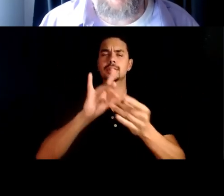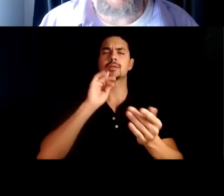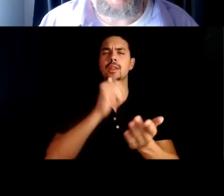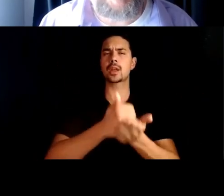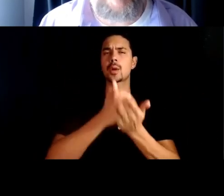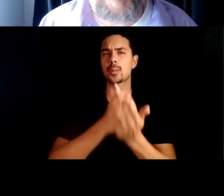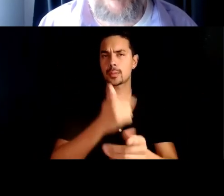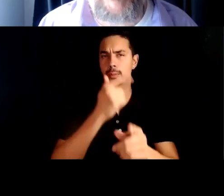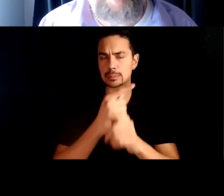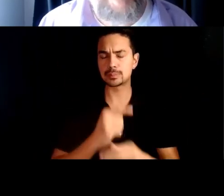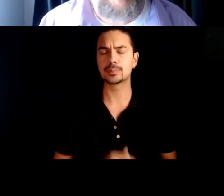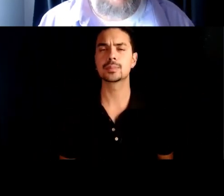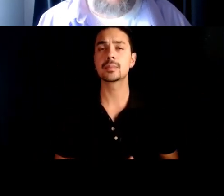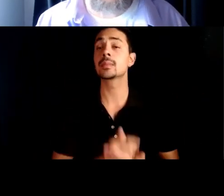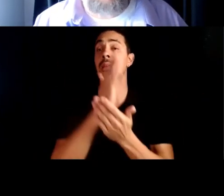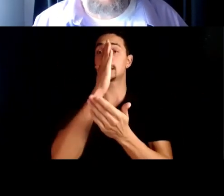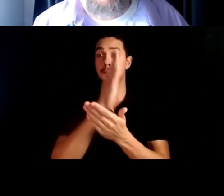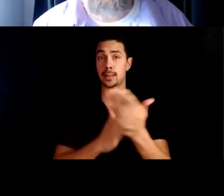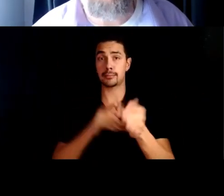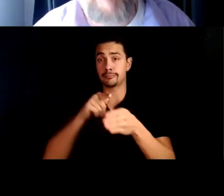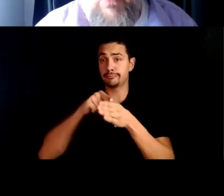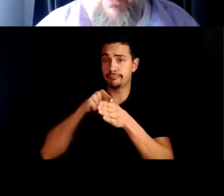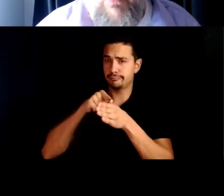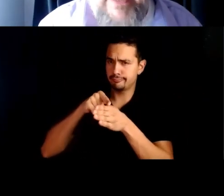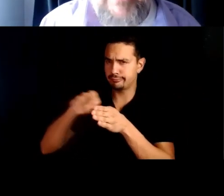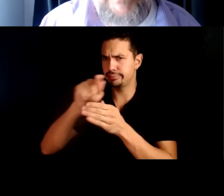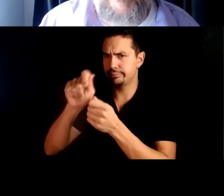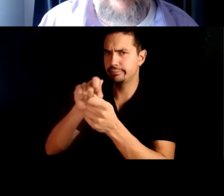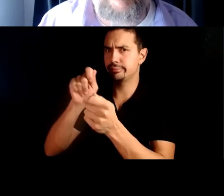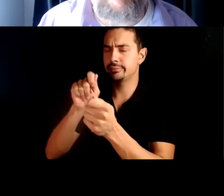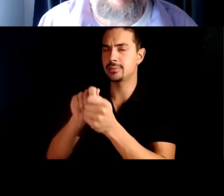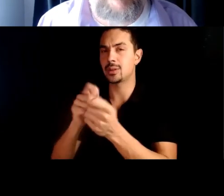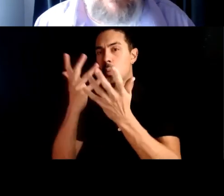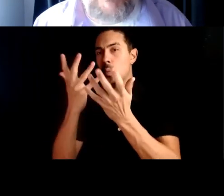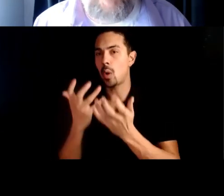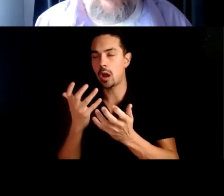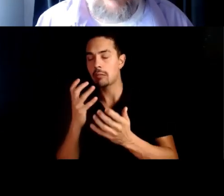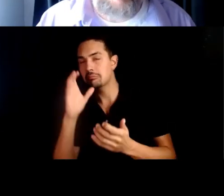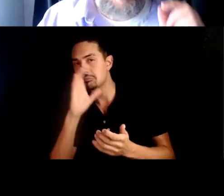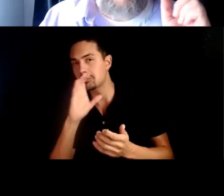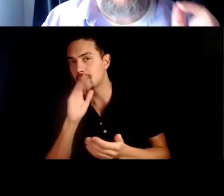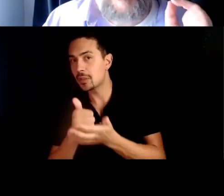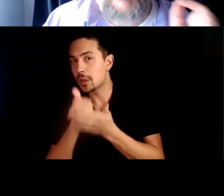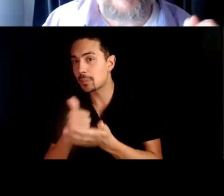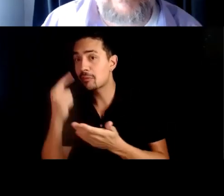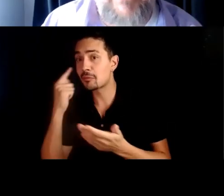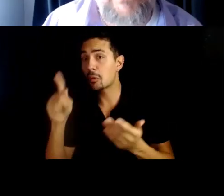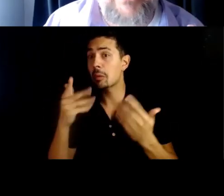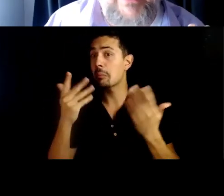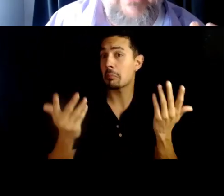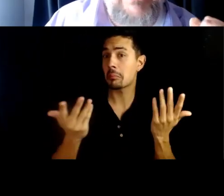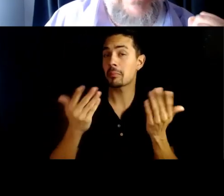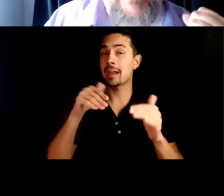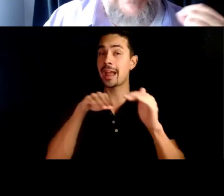Although some specifically are wanting to seek a therapist for that access to medical care,